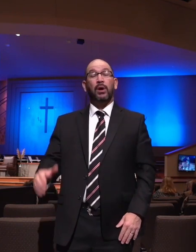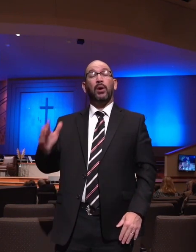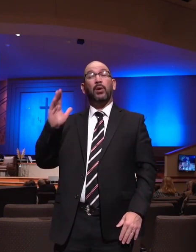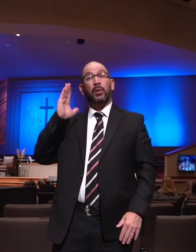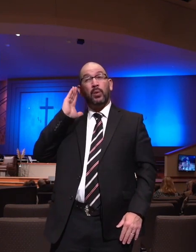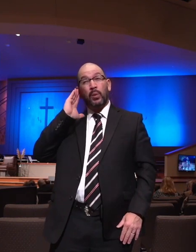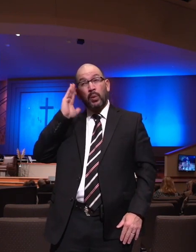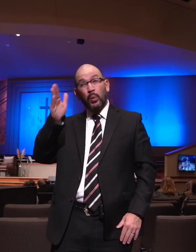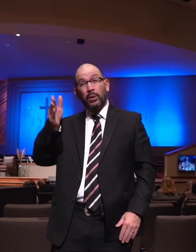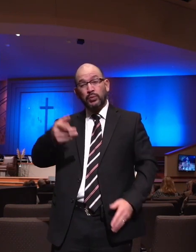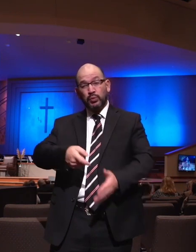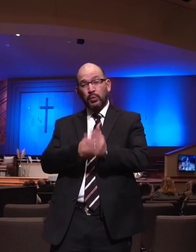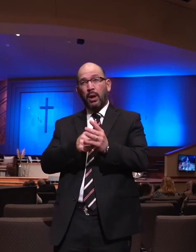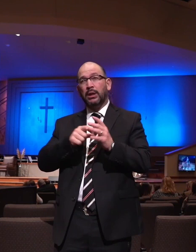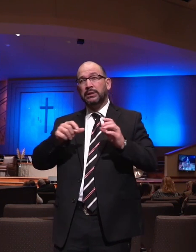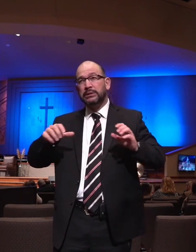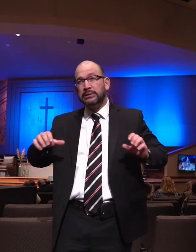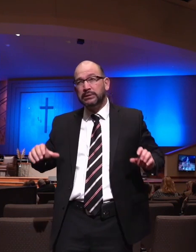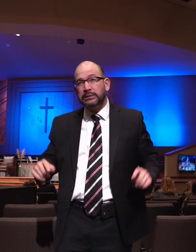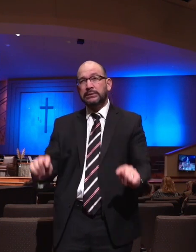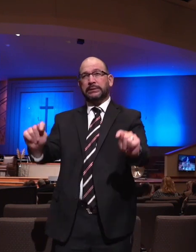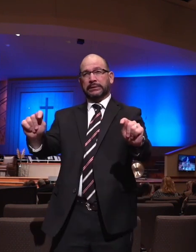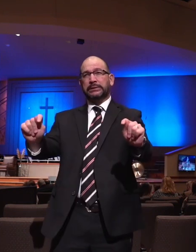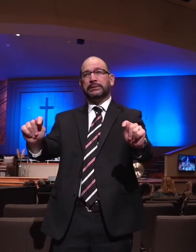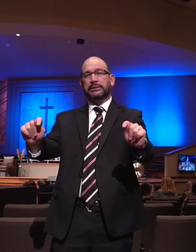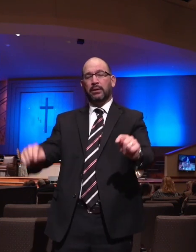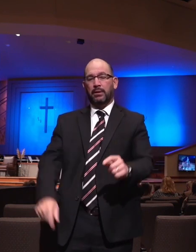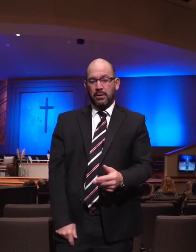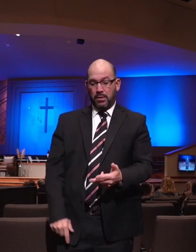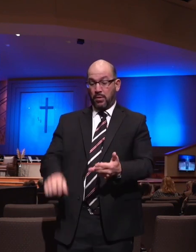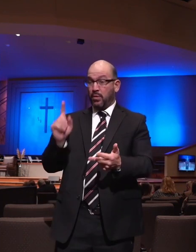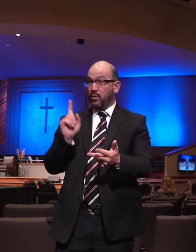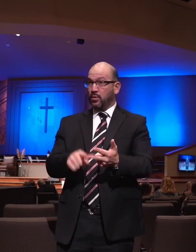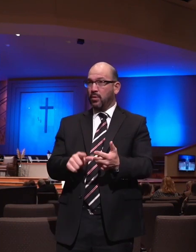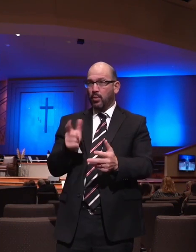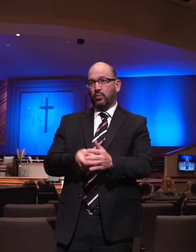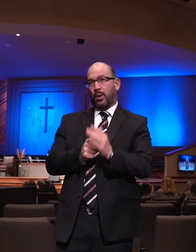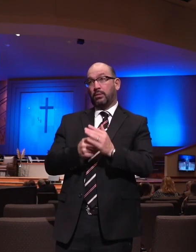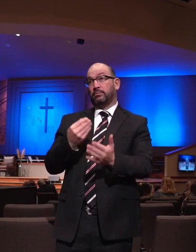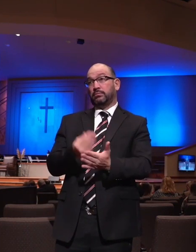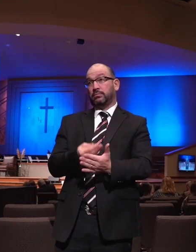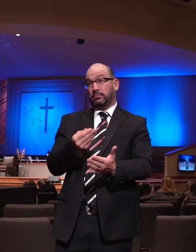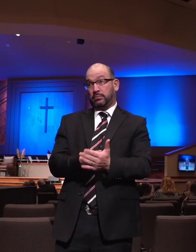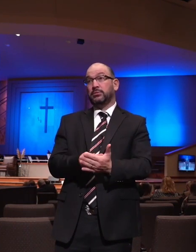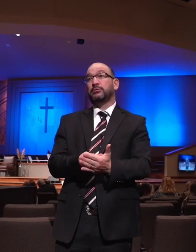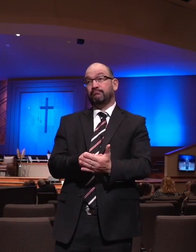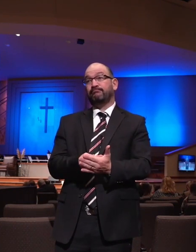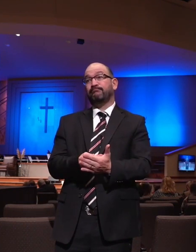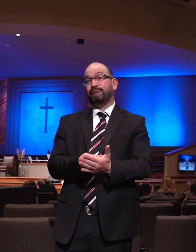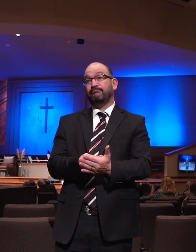some effort and number three it's going to take some money usually when you do